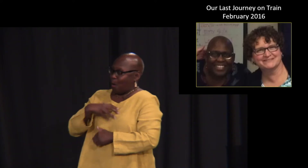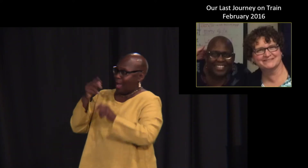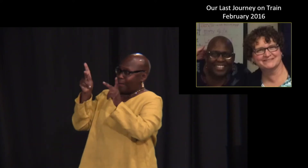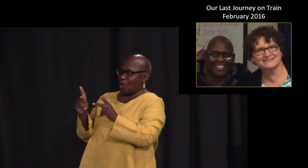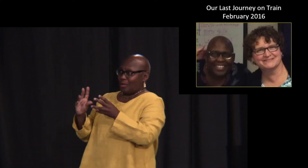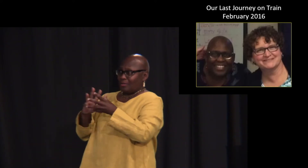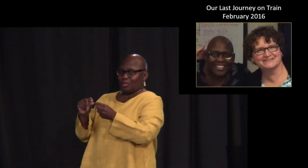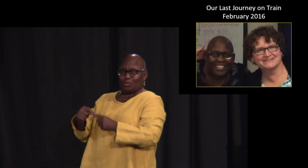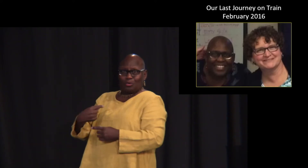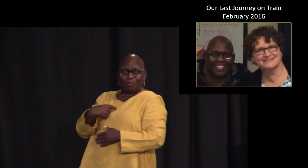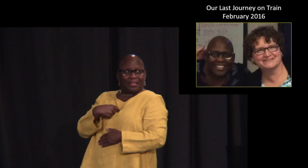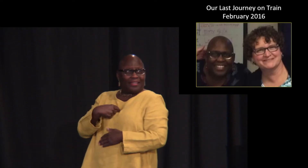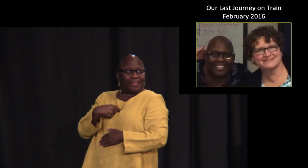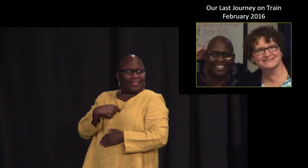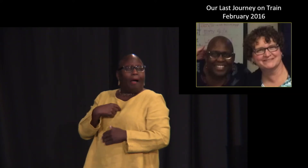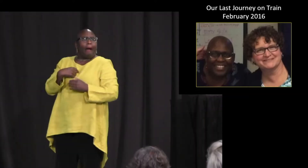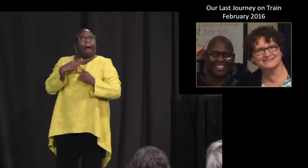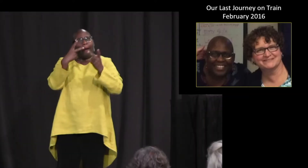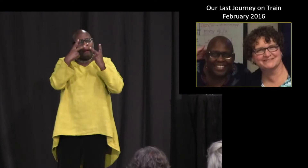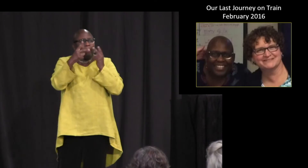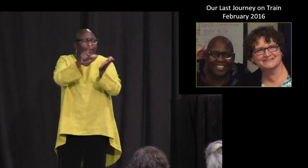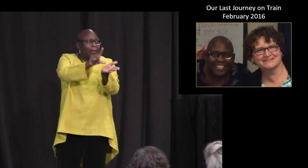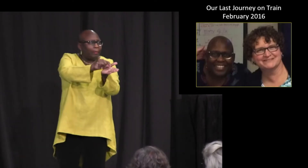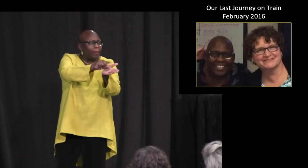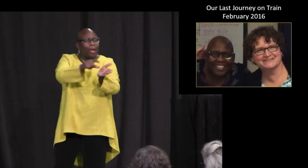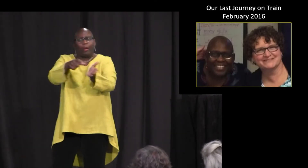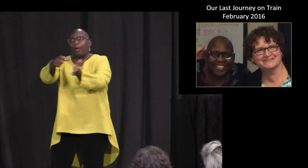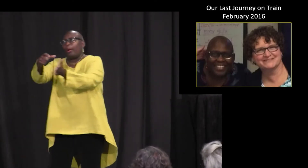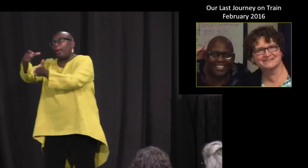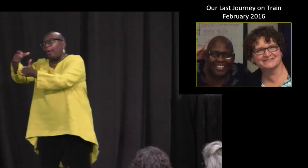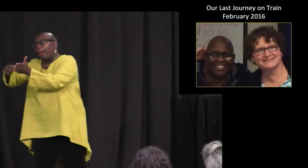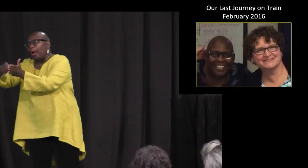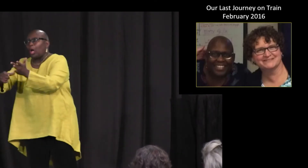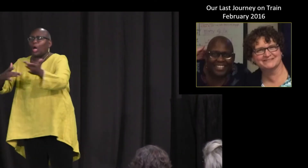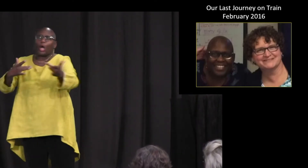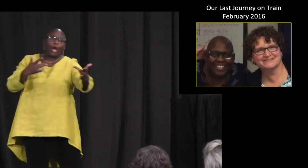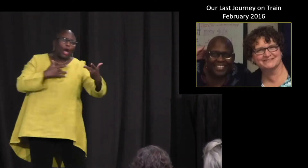Amy acknowledged to me that she was deeply aware of the privileges she carried.